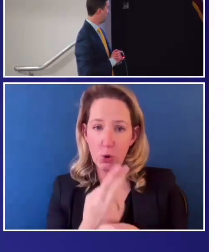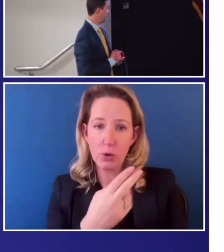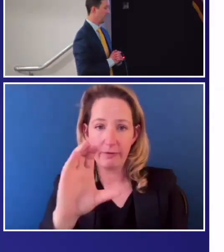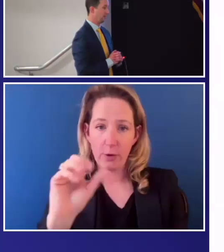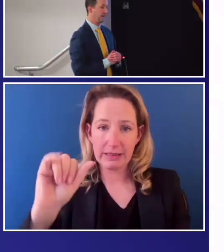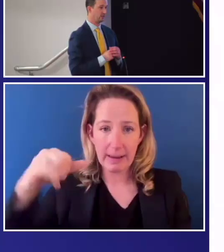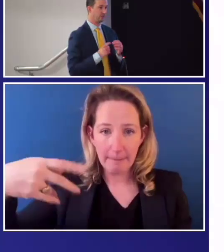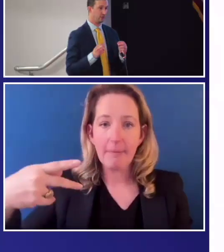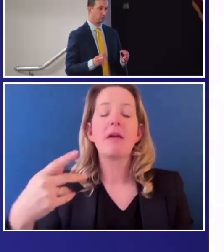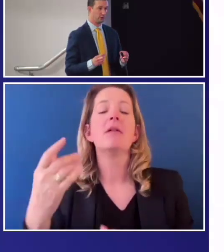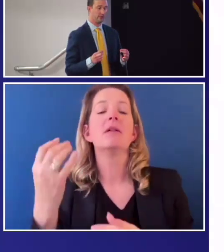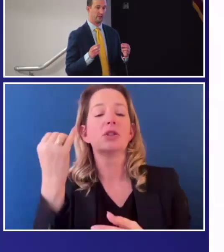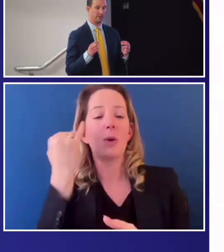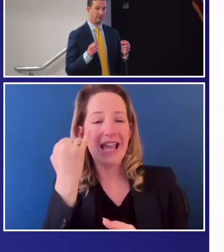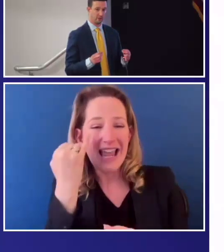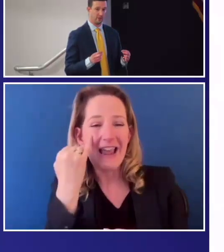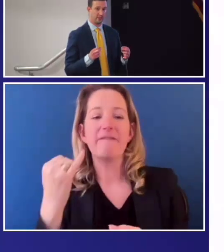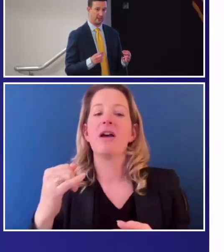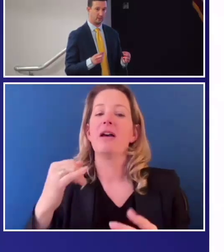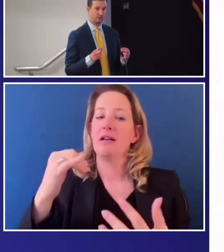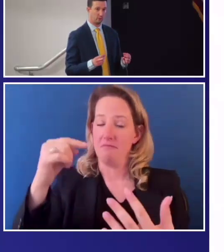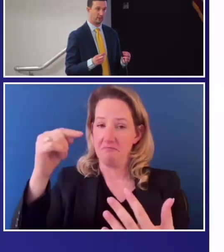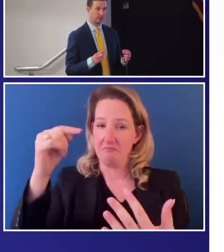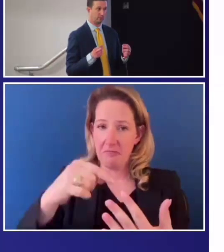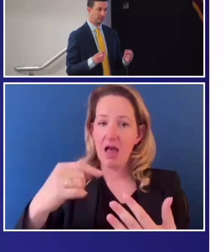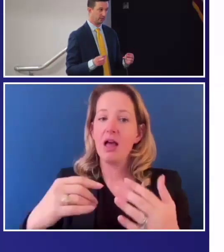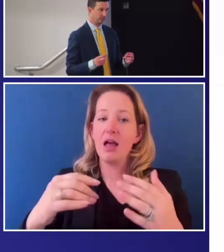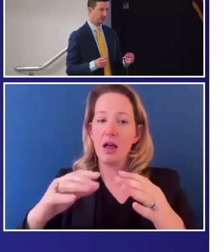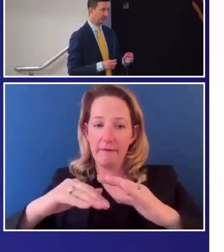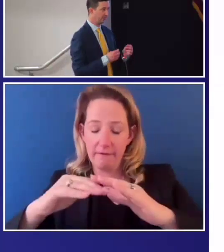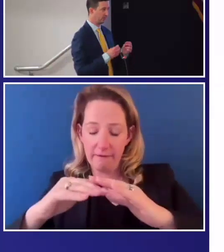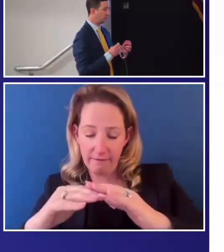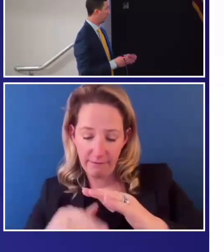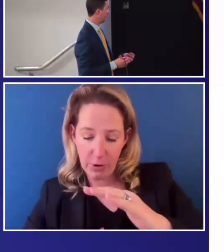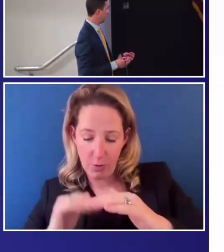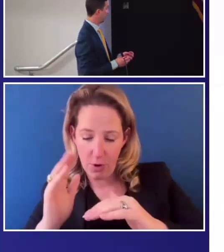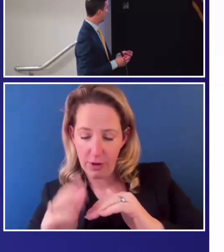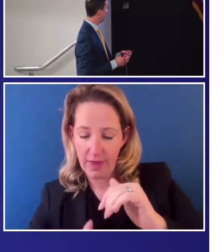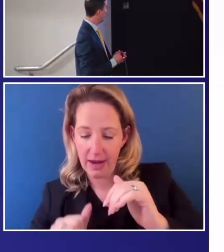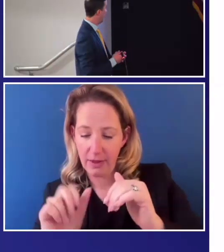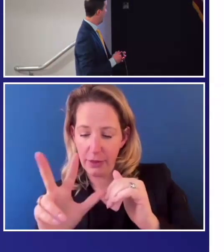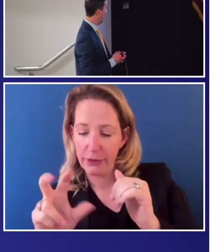program has fewer than 30 Title IV completers in the award year,